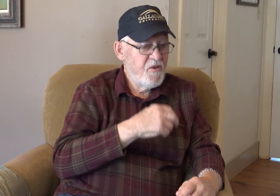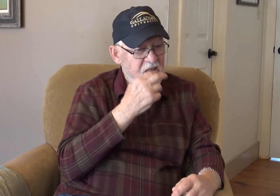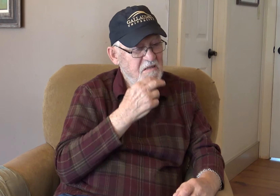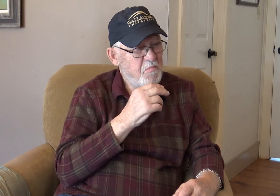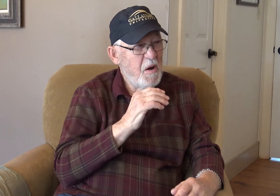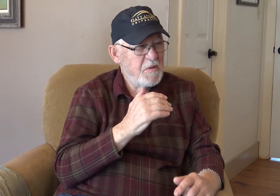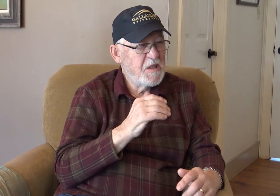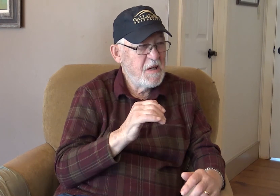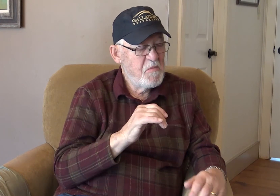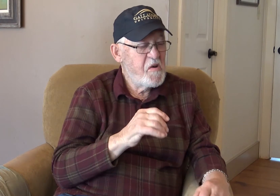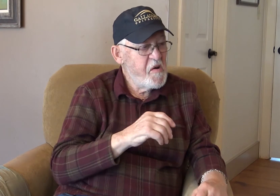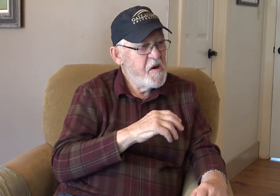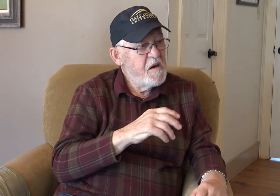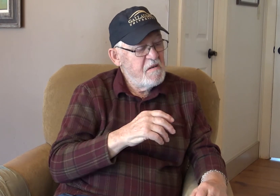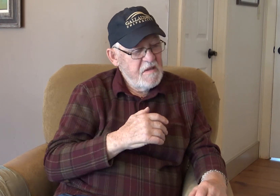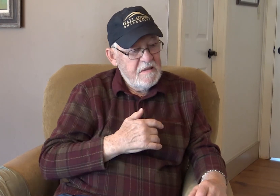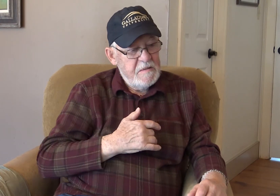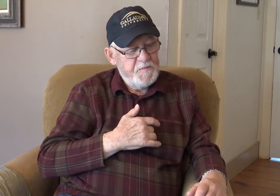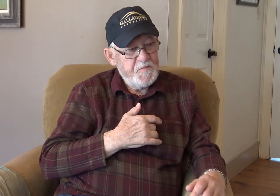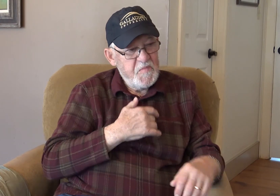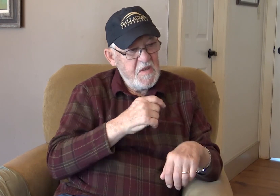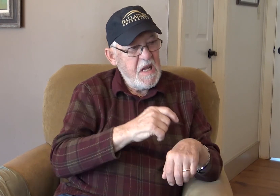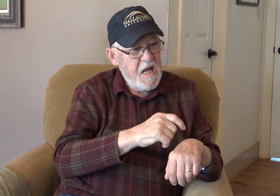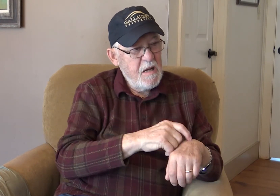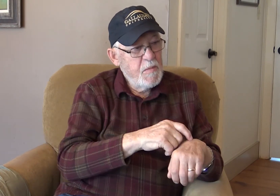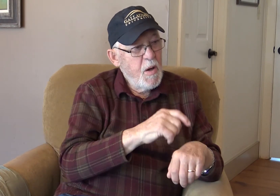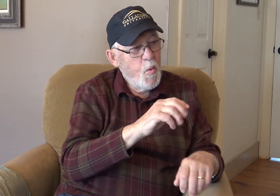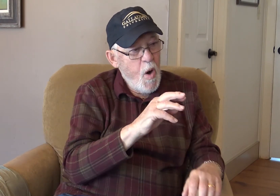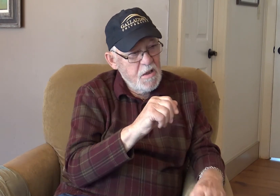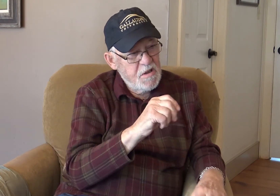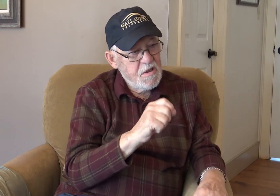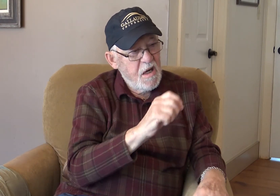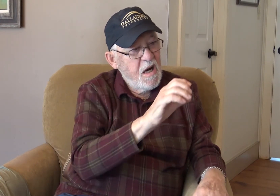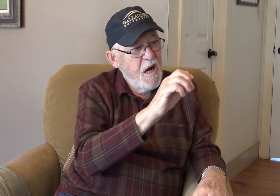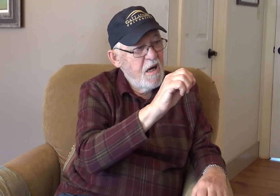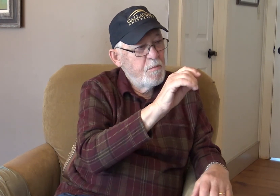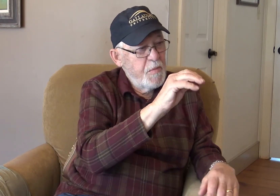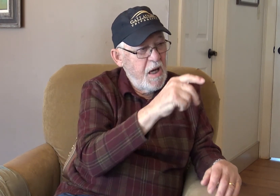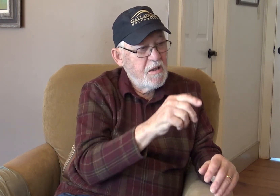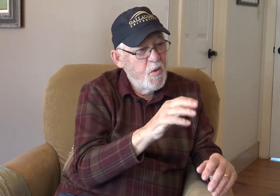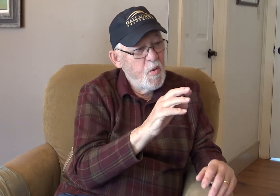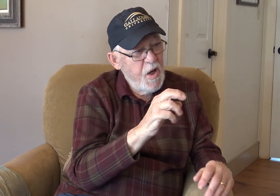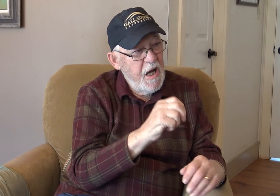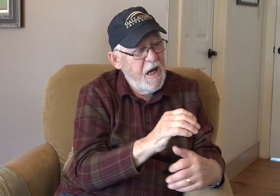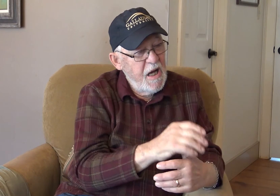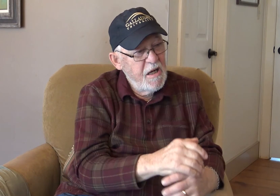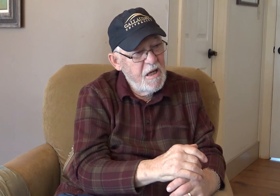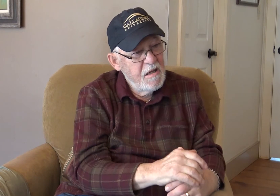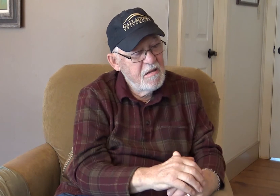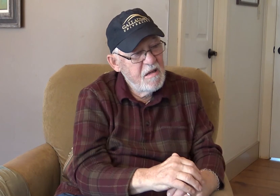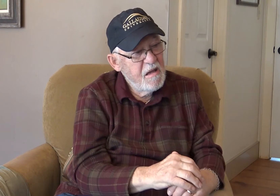Rosalyn apparently [felt] similar. The time was coming when